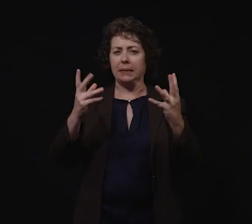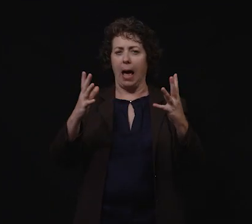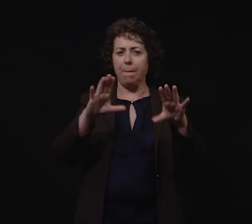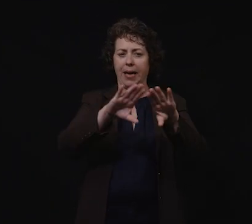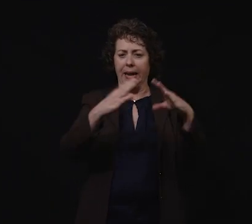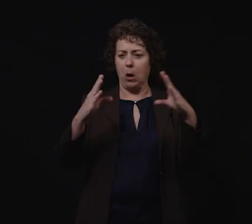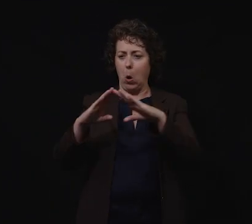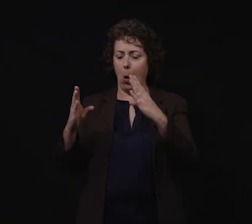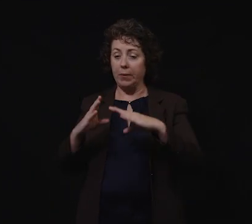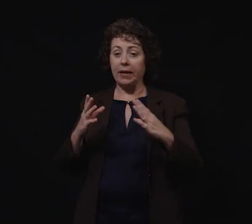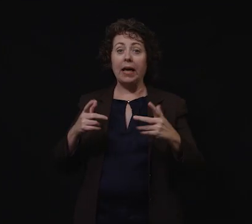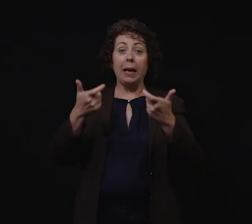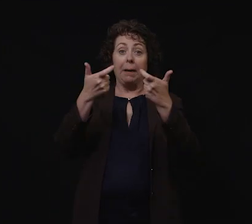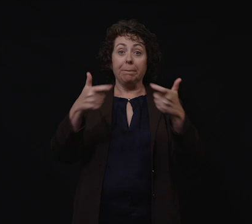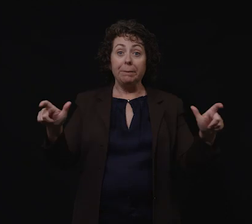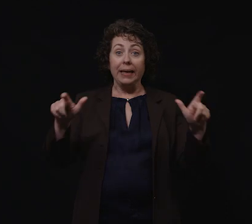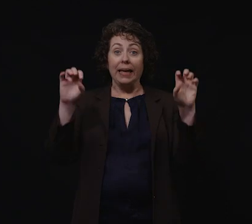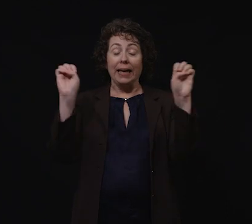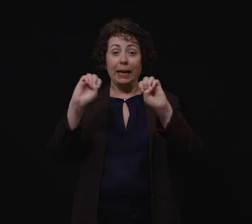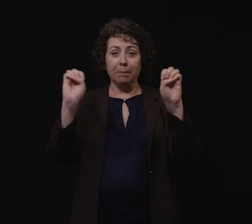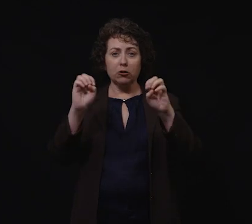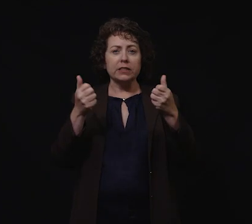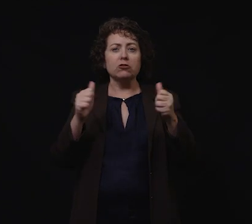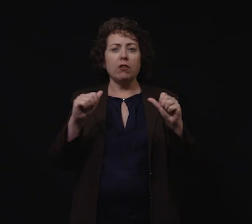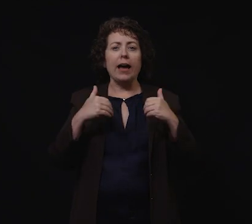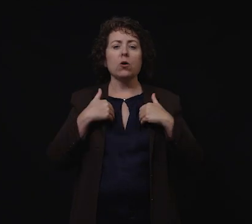in a major emergency is to have some plans that could